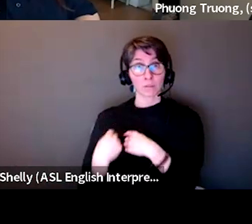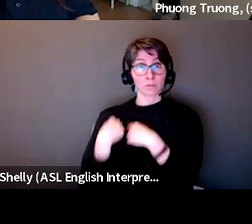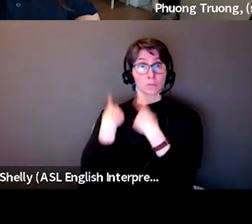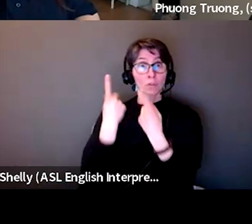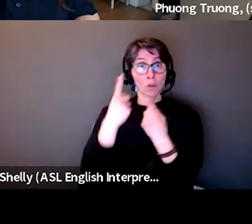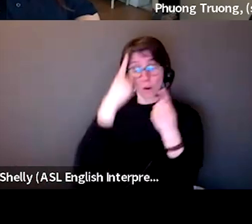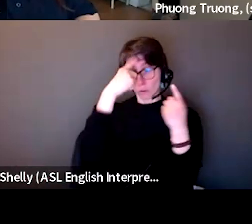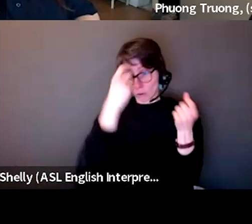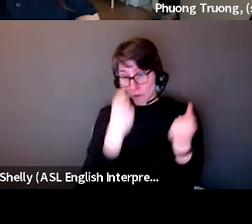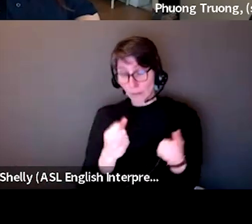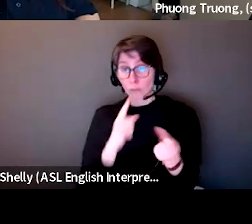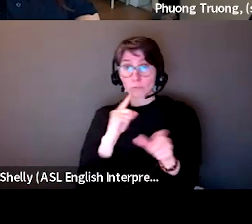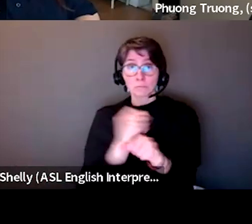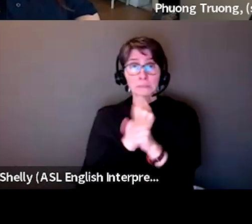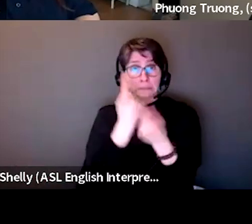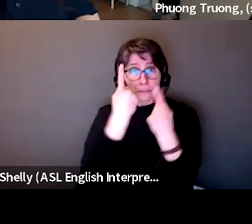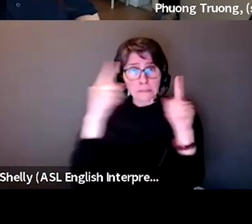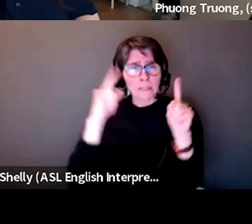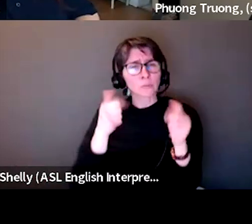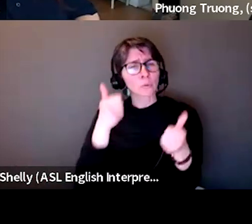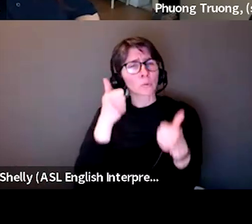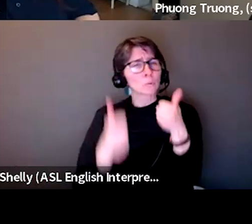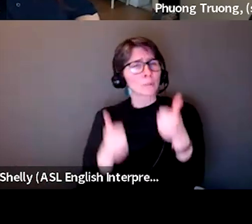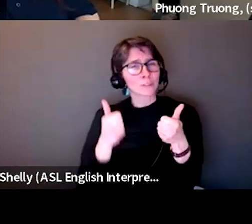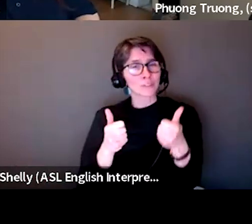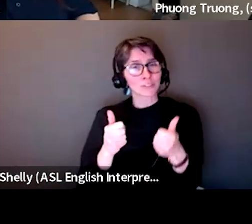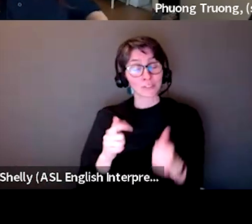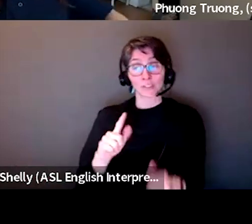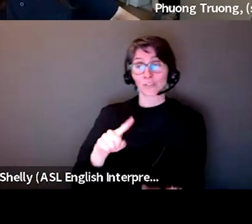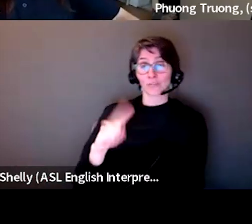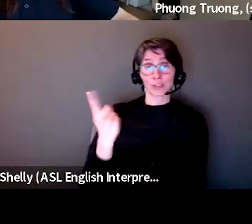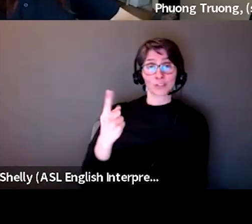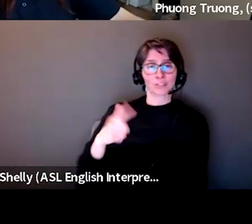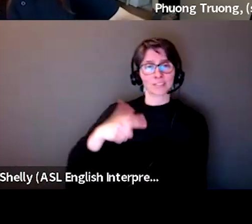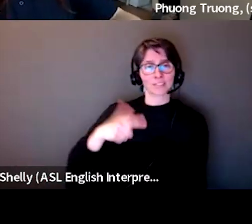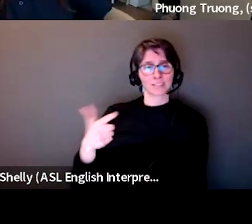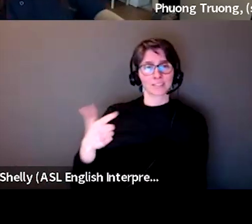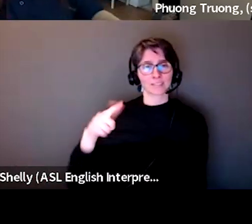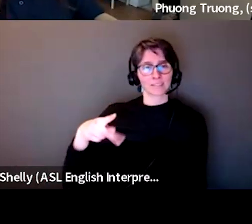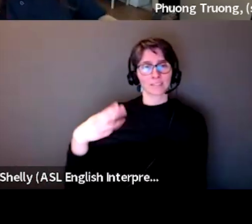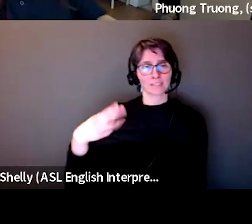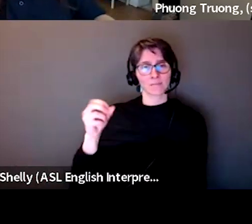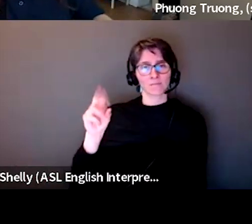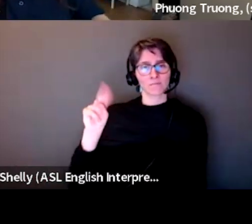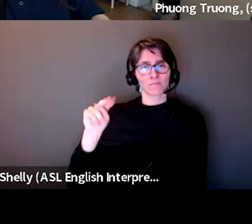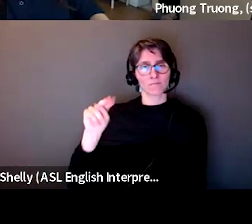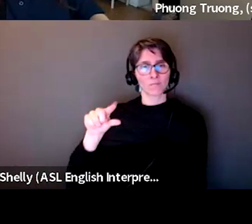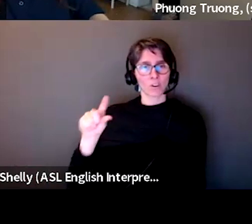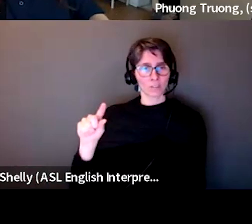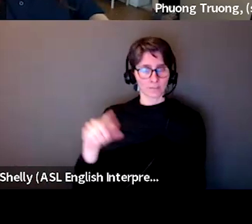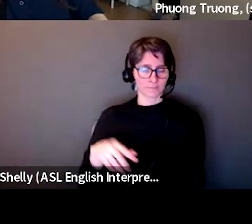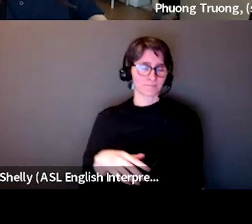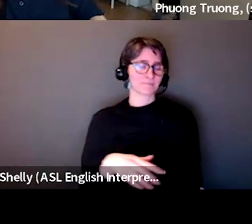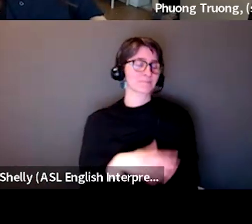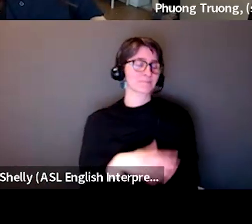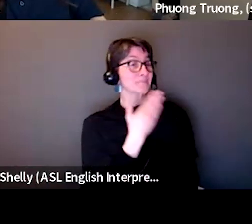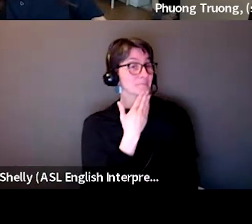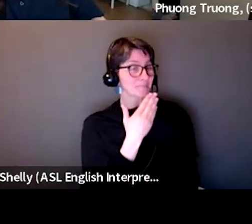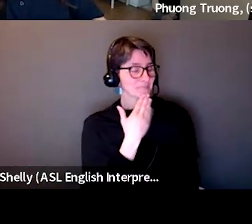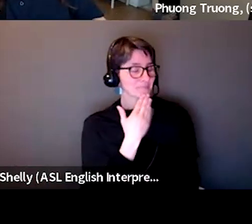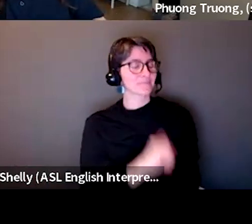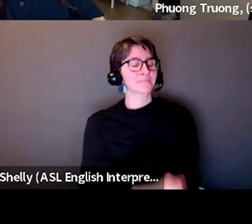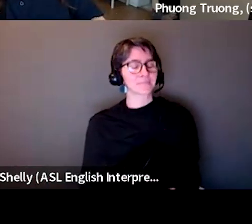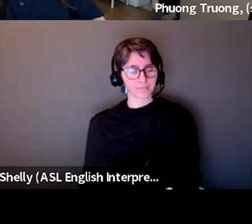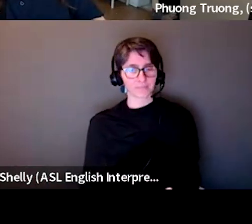if it's okay, I'd like to start with Phuong. Phuong Truong: Thanks, Don. Well, diversity is